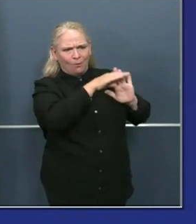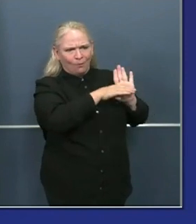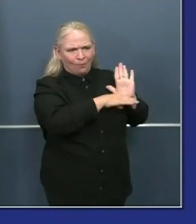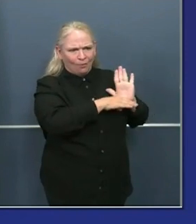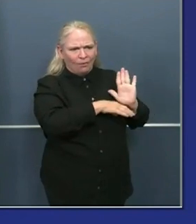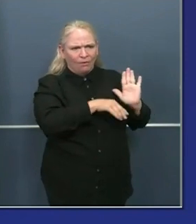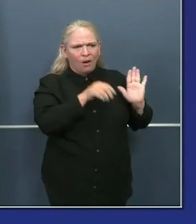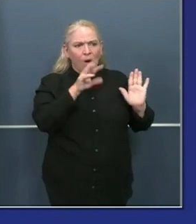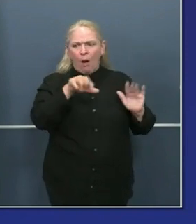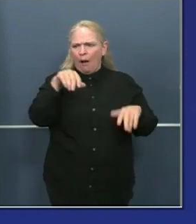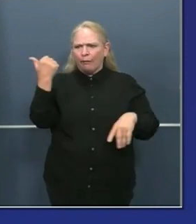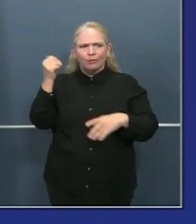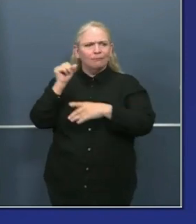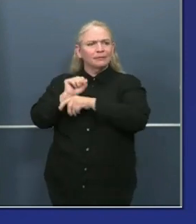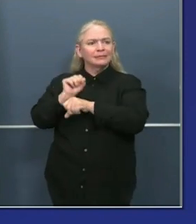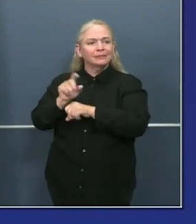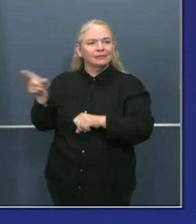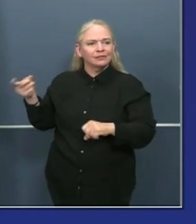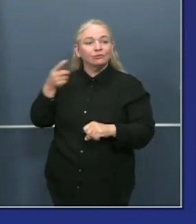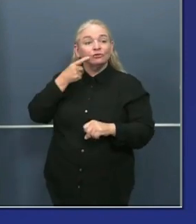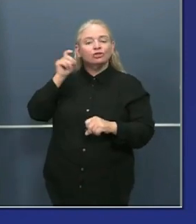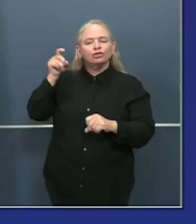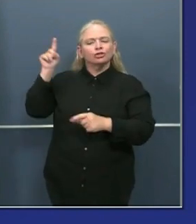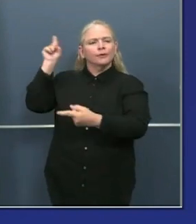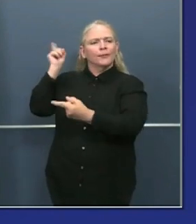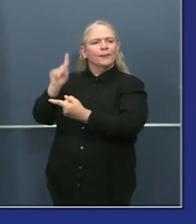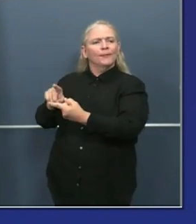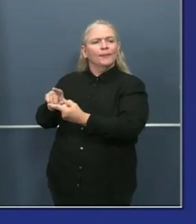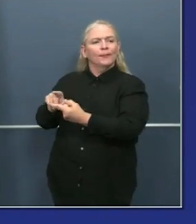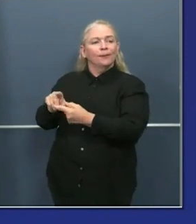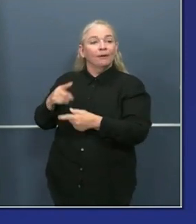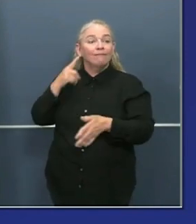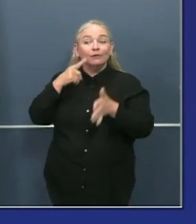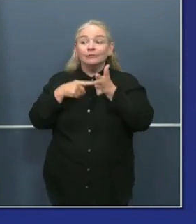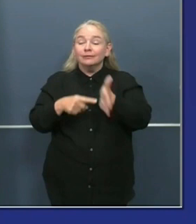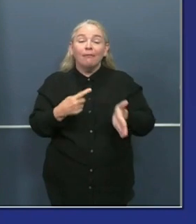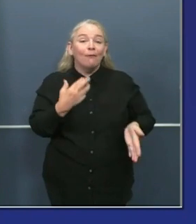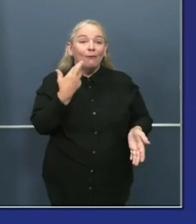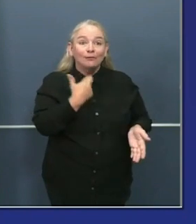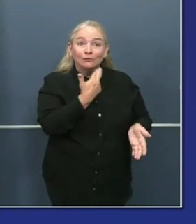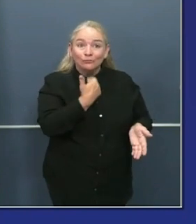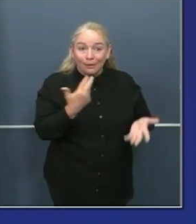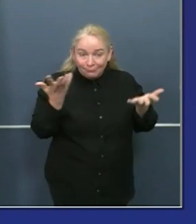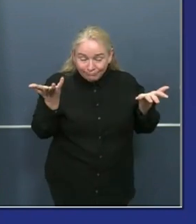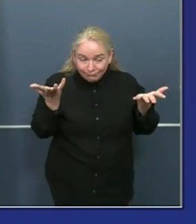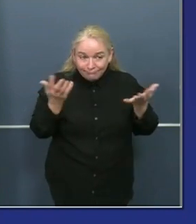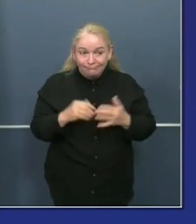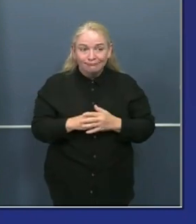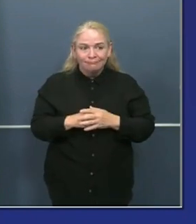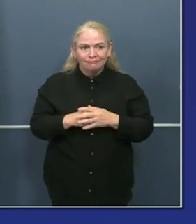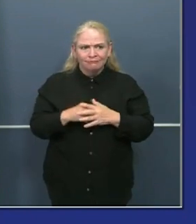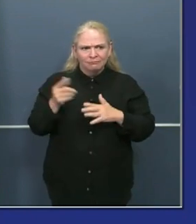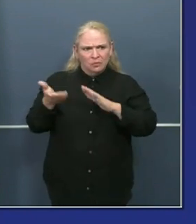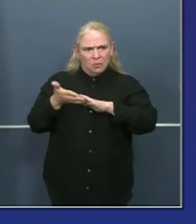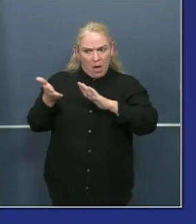OUR ENFORCEMENT HAS BEEN PRIORITIZED BY PARTS OF THE STATE WHERE WE HAVE KNOWN VIOLATORS. WHERE WE HAVE HIGH-RISK WORKPLACES AND WHERE WE HAVE INDUSTRIES THAT SHOULD BE